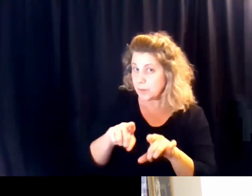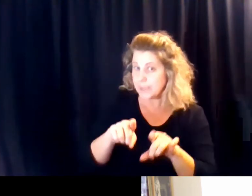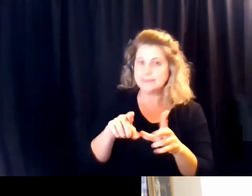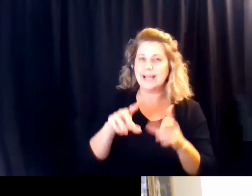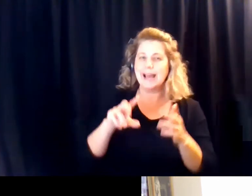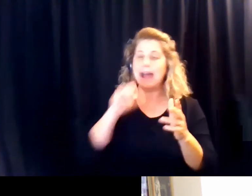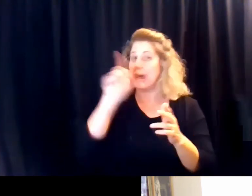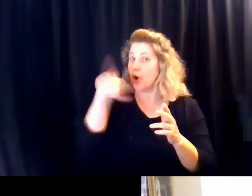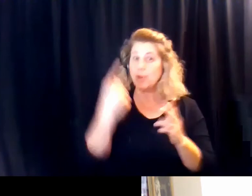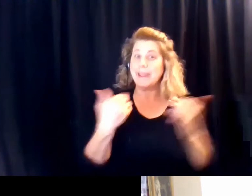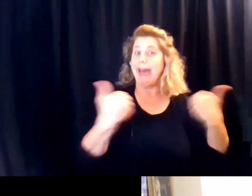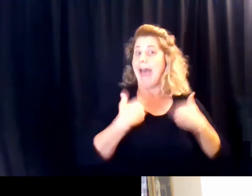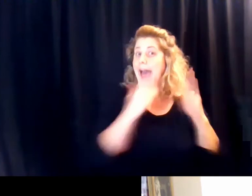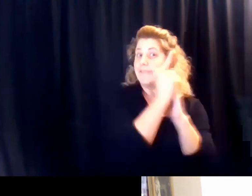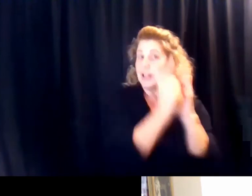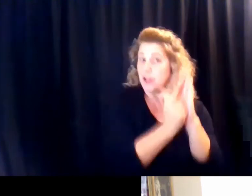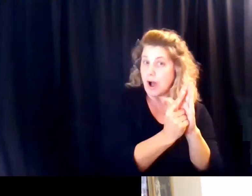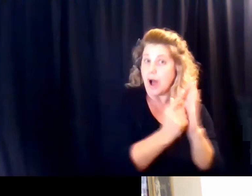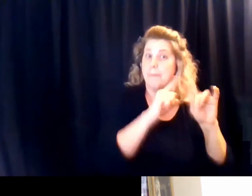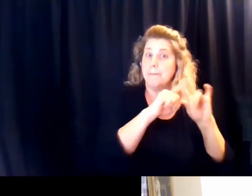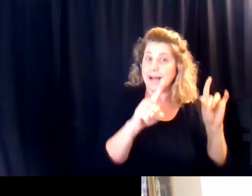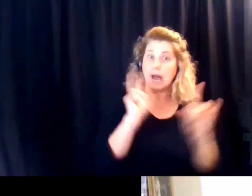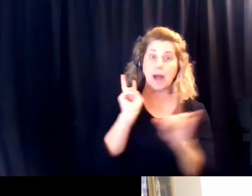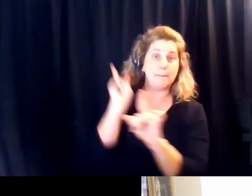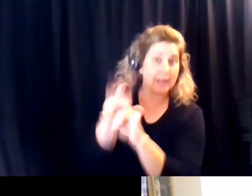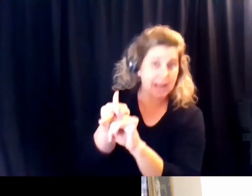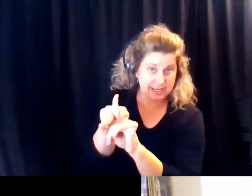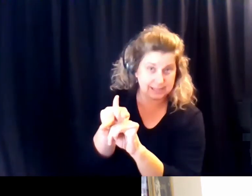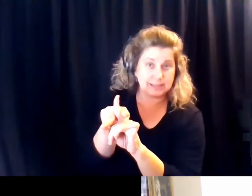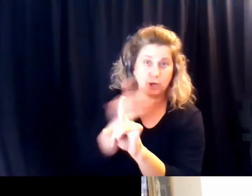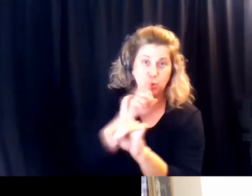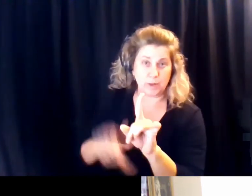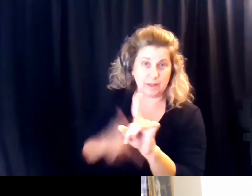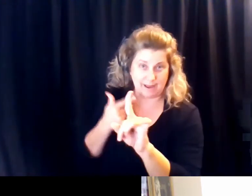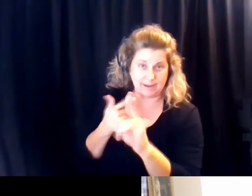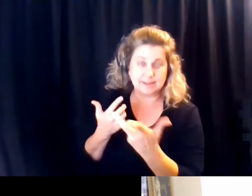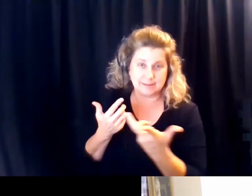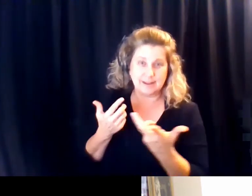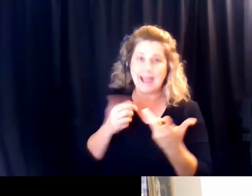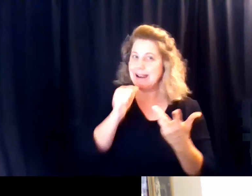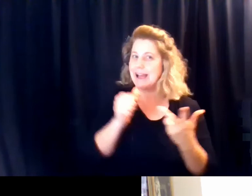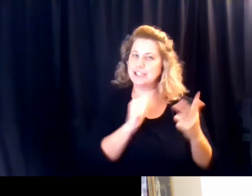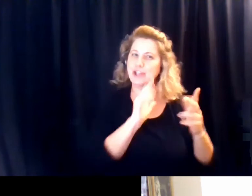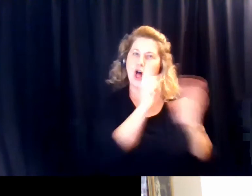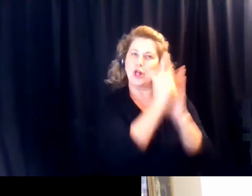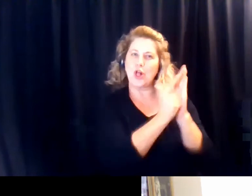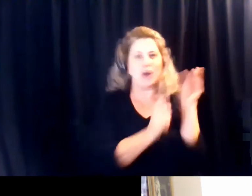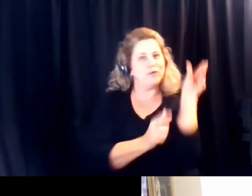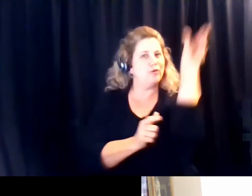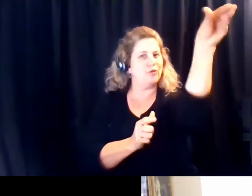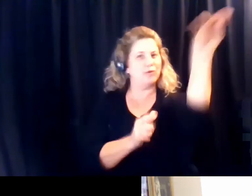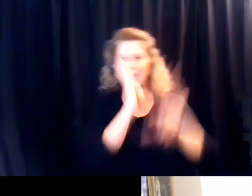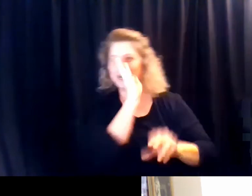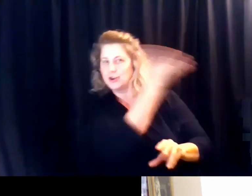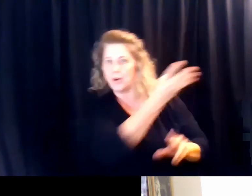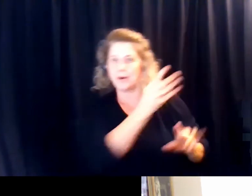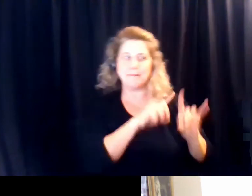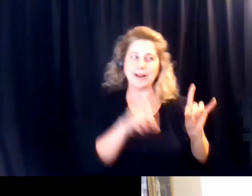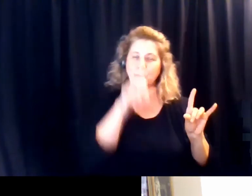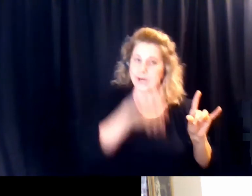Judith Heumann: The number of people, you know, the Willowbrook State schools in New York and in every state around the country, the atrocities that have been committed against